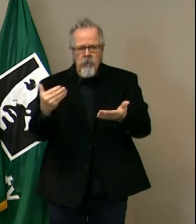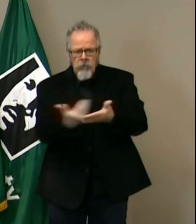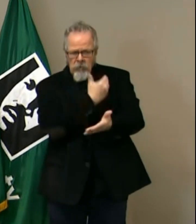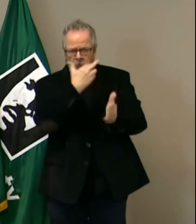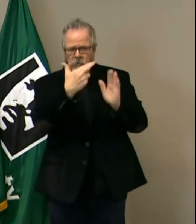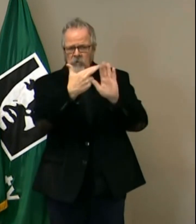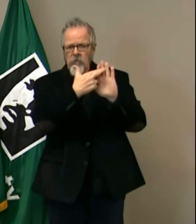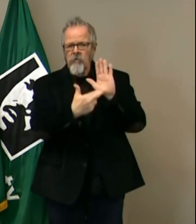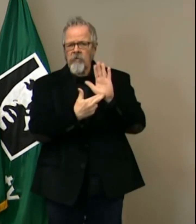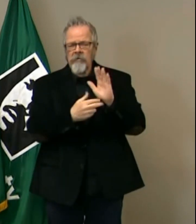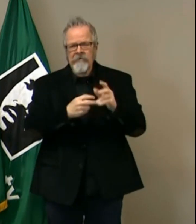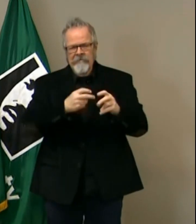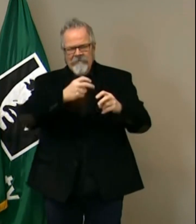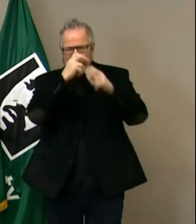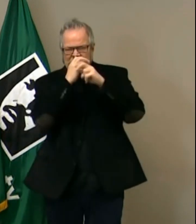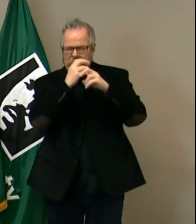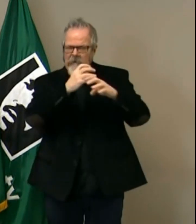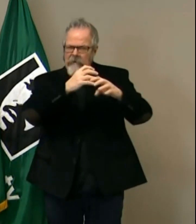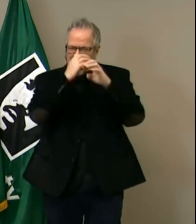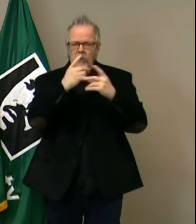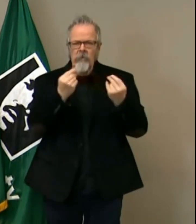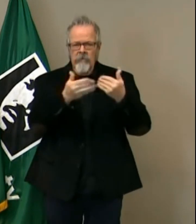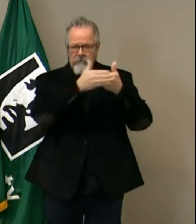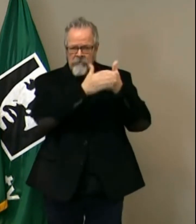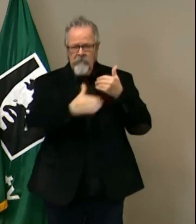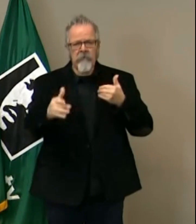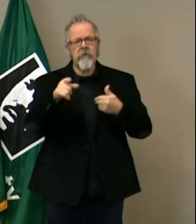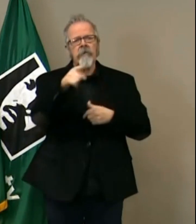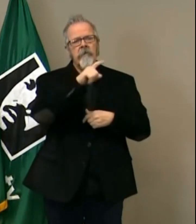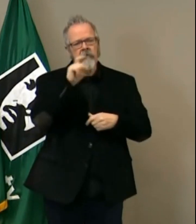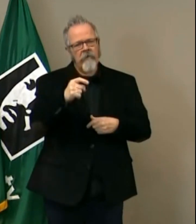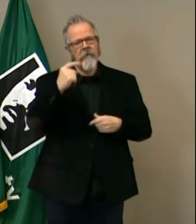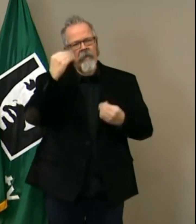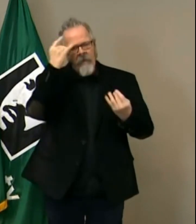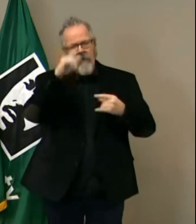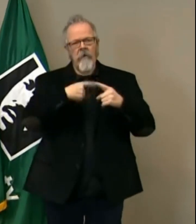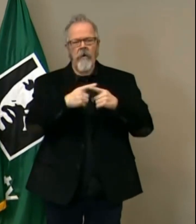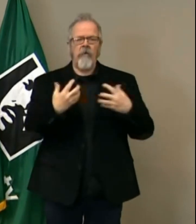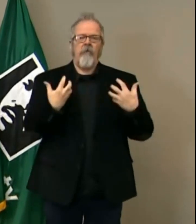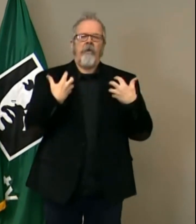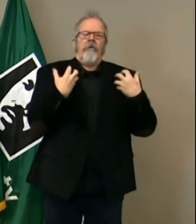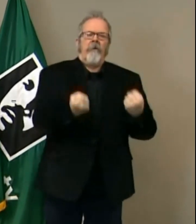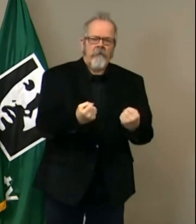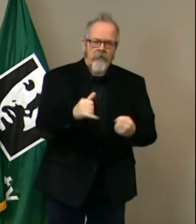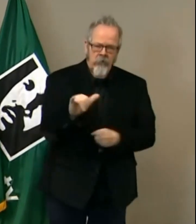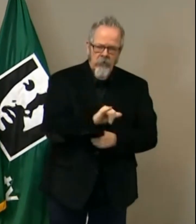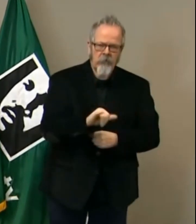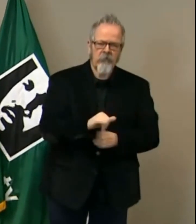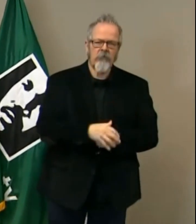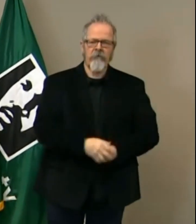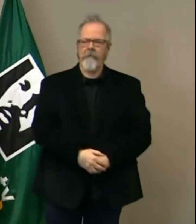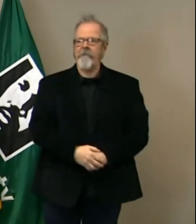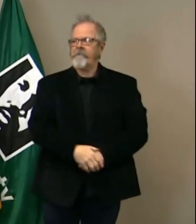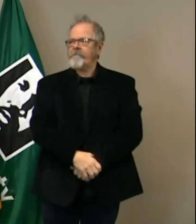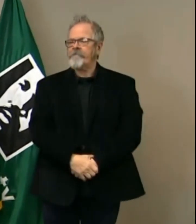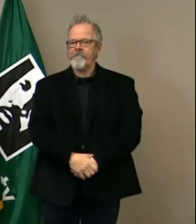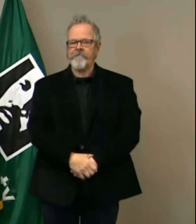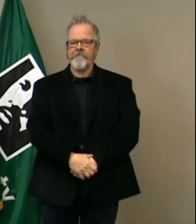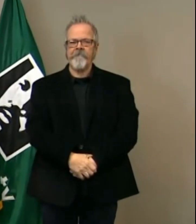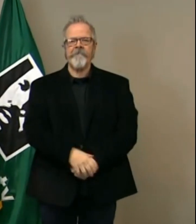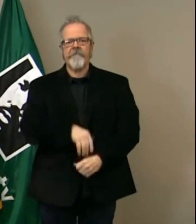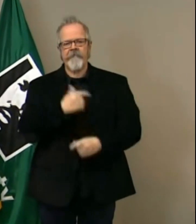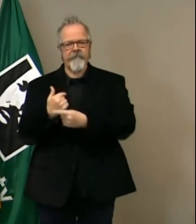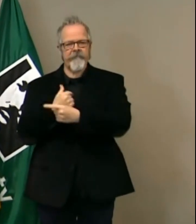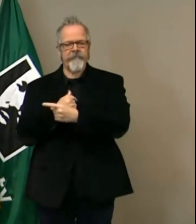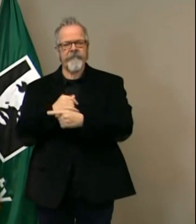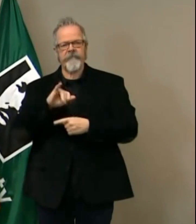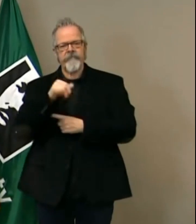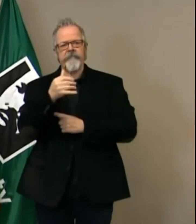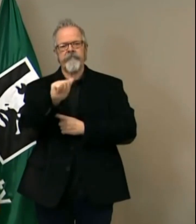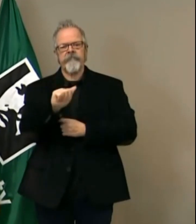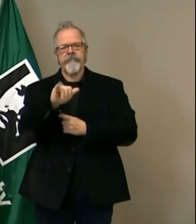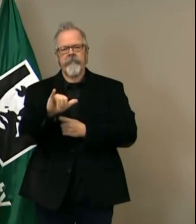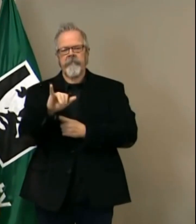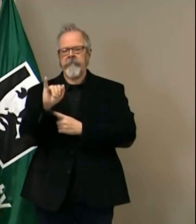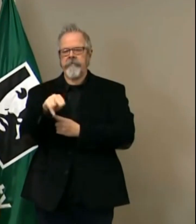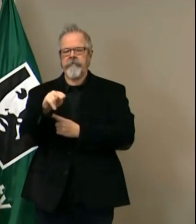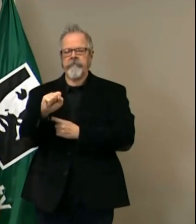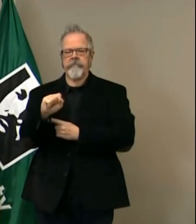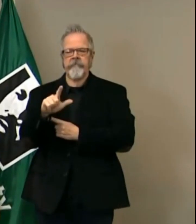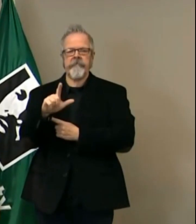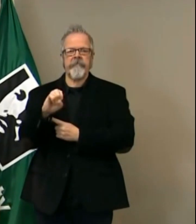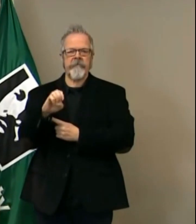state of Washington jay Inslee a good morning I want to thank members of the